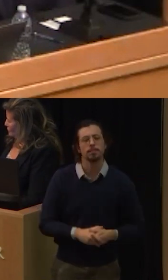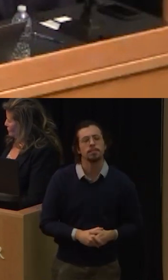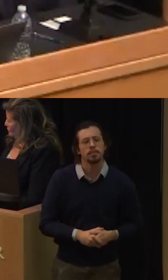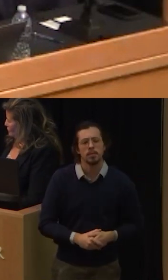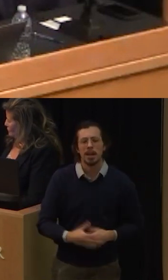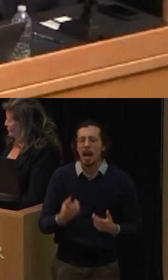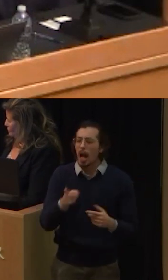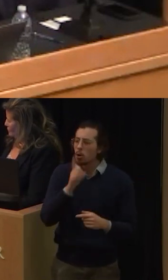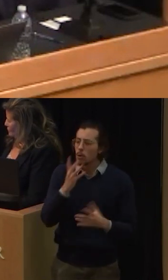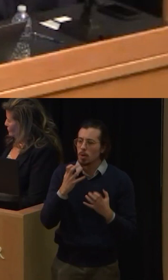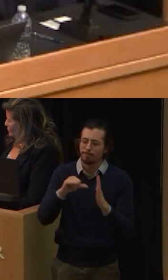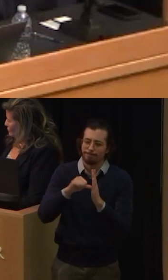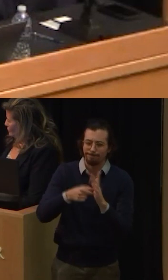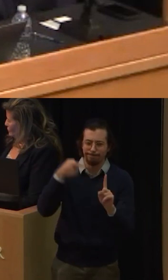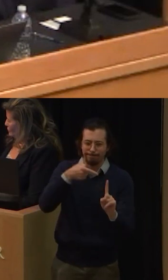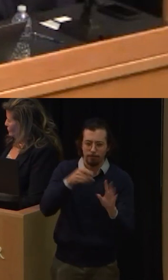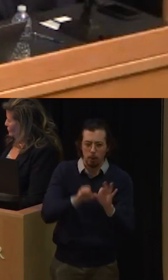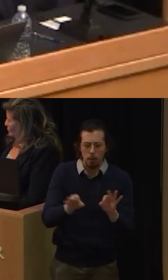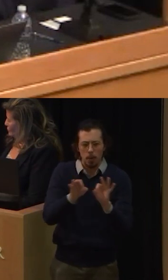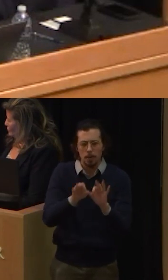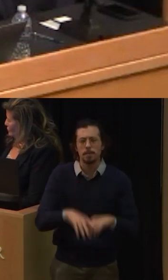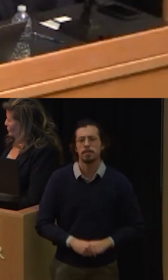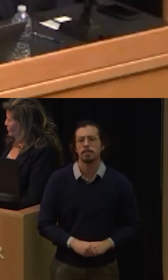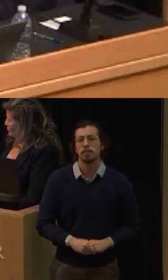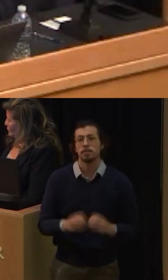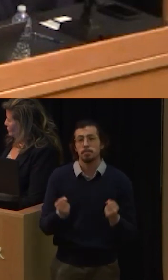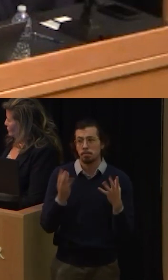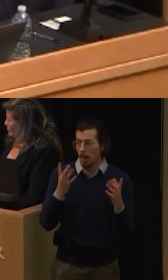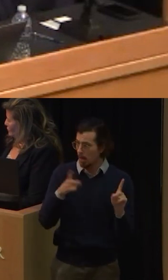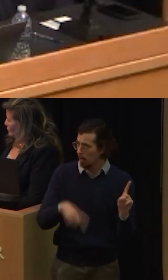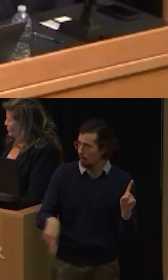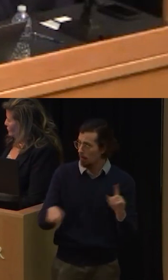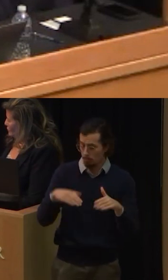'cause it's really, really important. Many of you are walking into rooms,